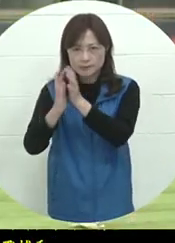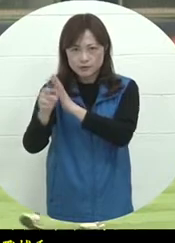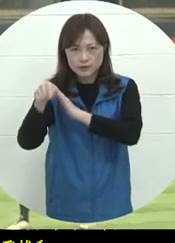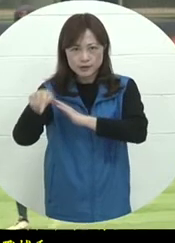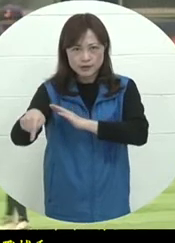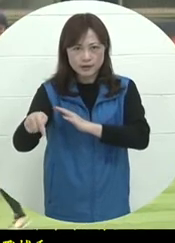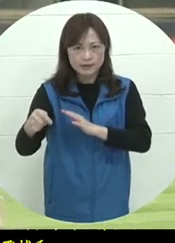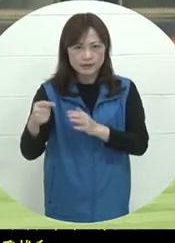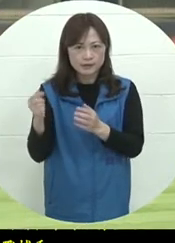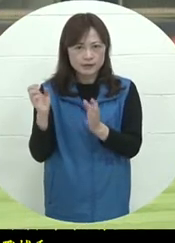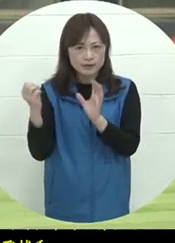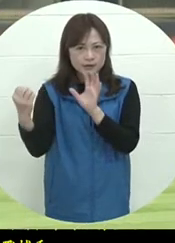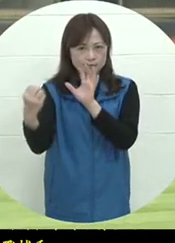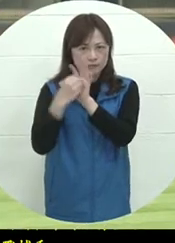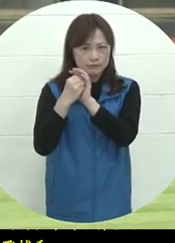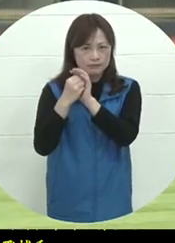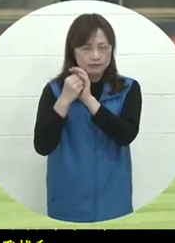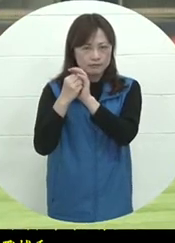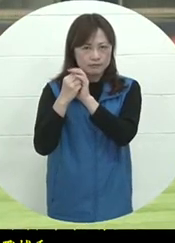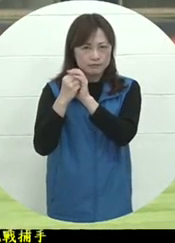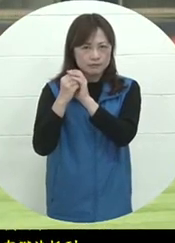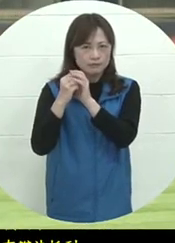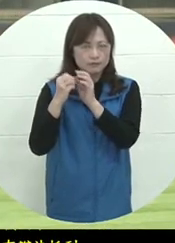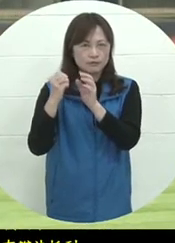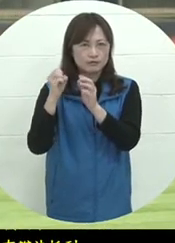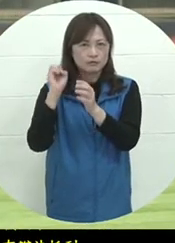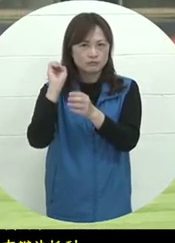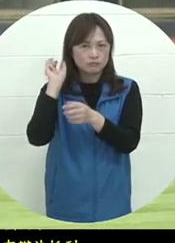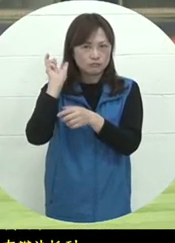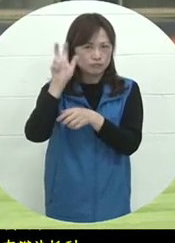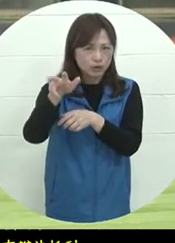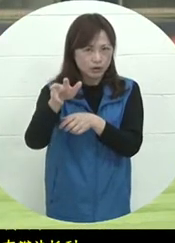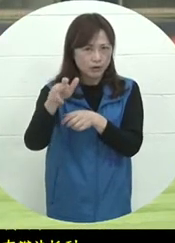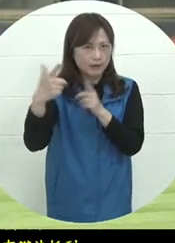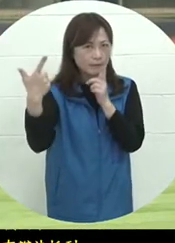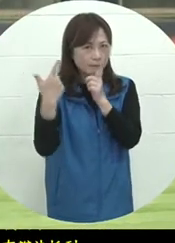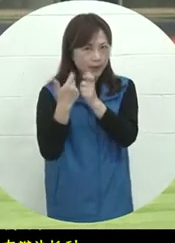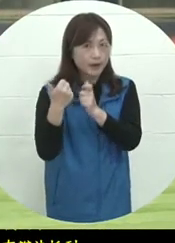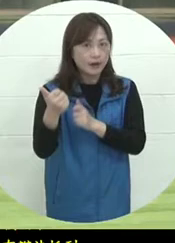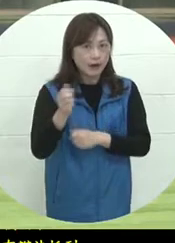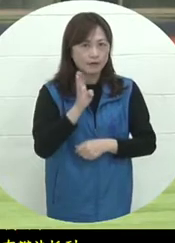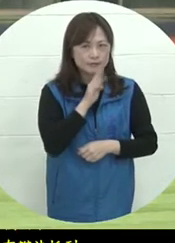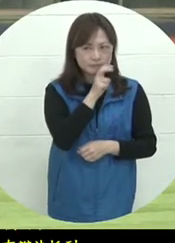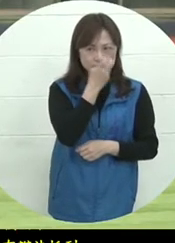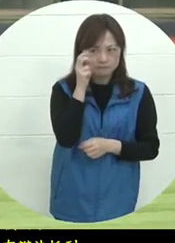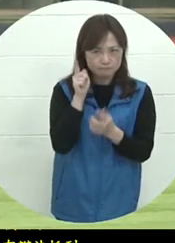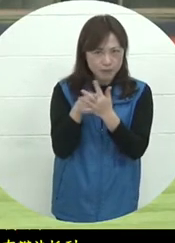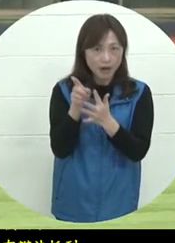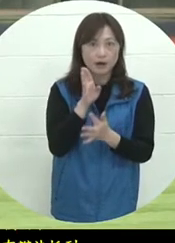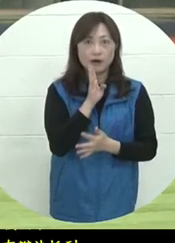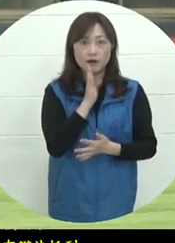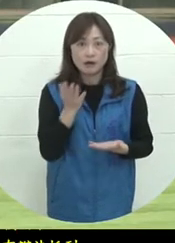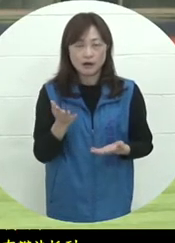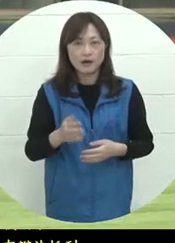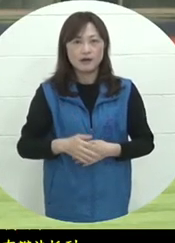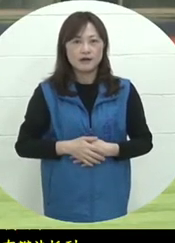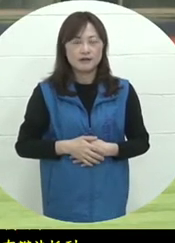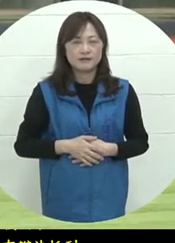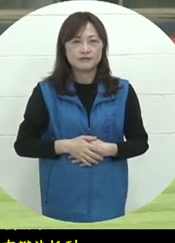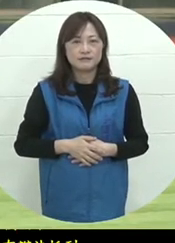whether it is a pitcher? In terms of the timing of a header or the backhand of a pass, there is an opportunity to take advantage of it. It seems that